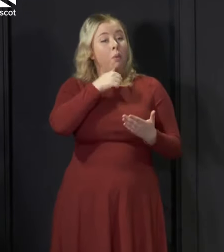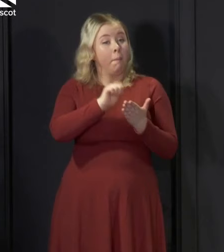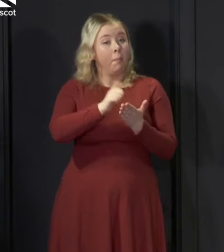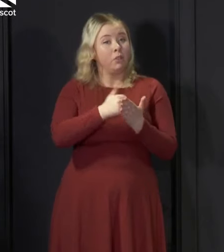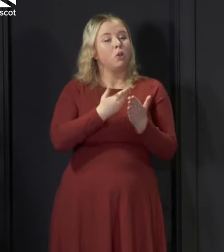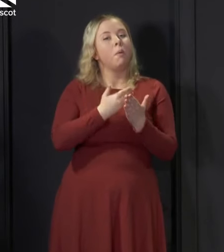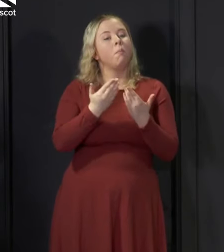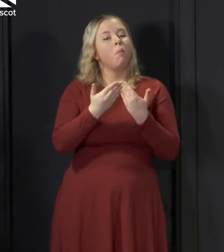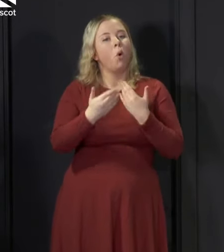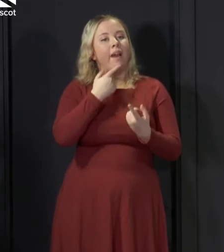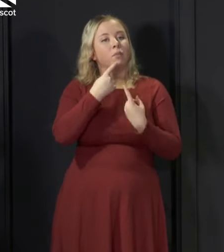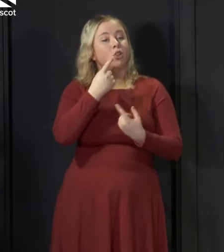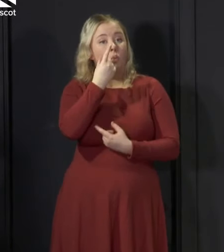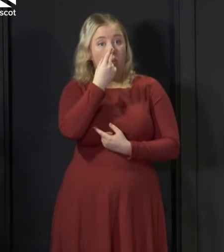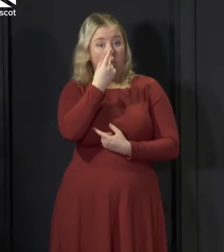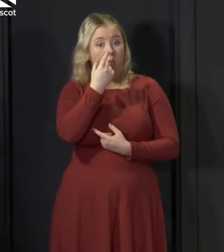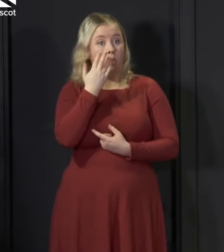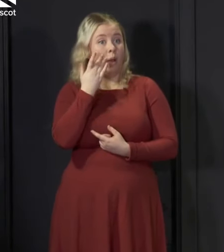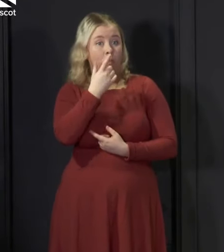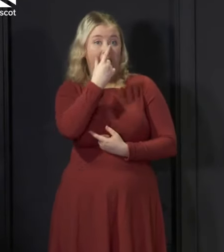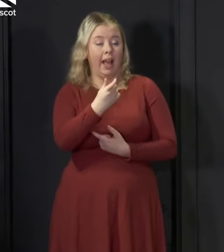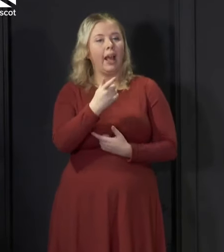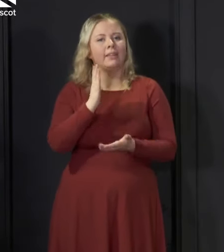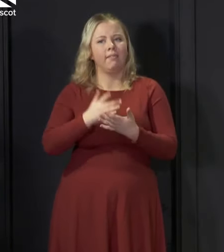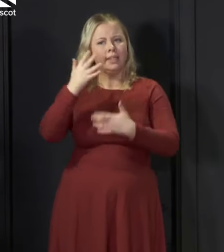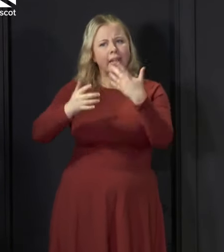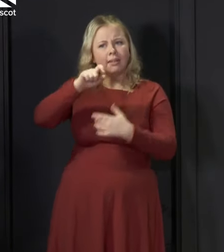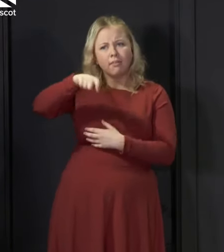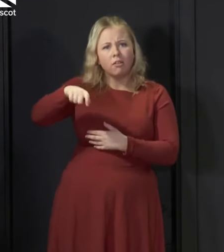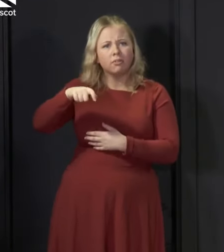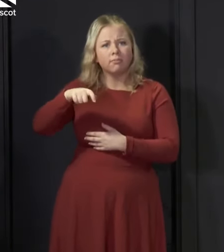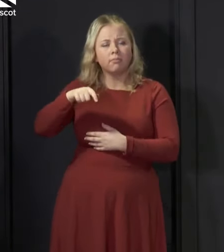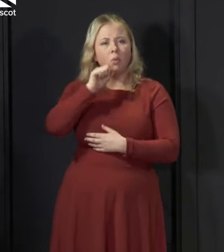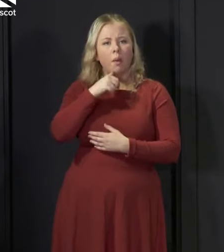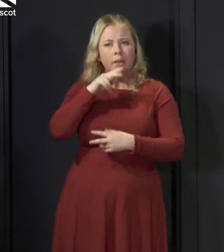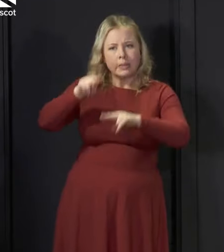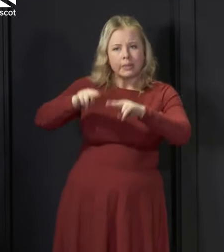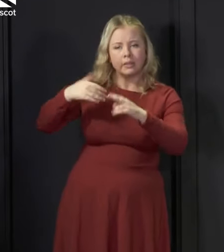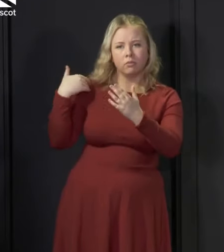we've published is robust, and certainly statisticians look at these things on an ongoing basis.